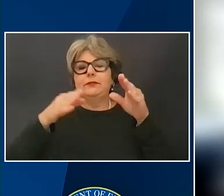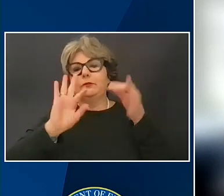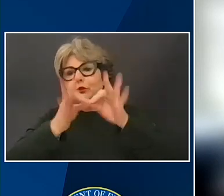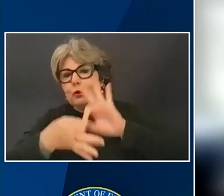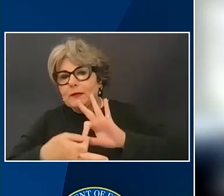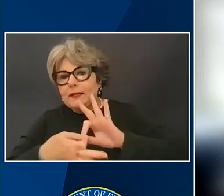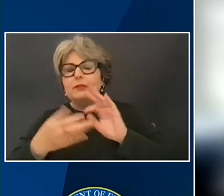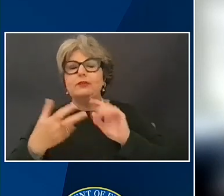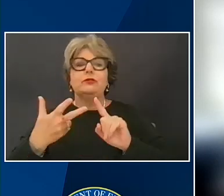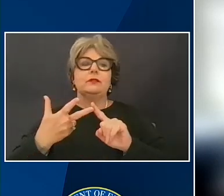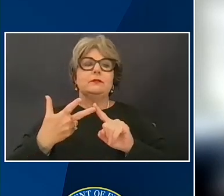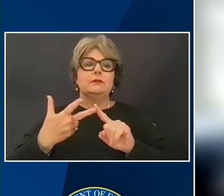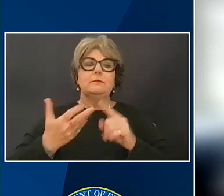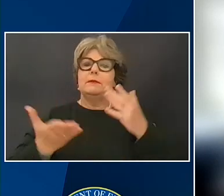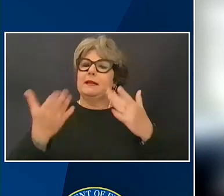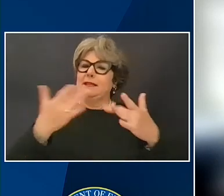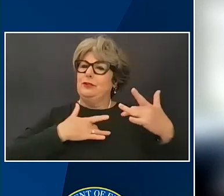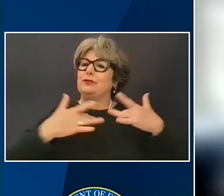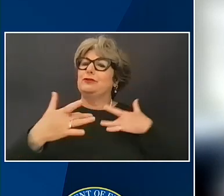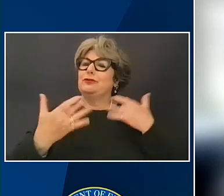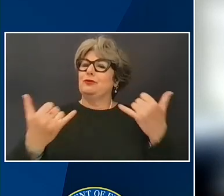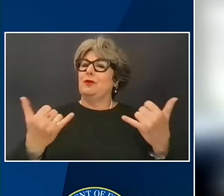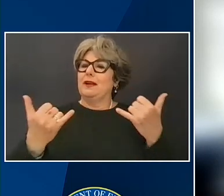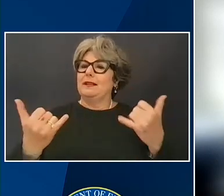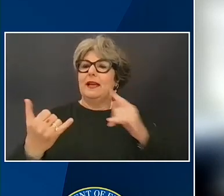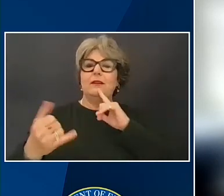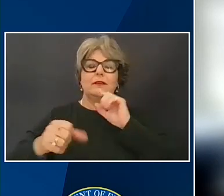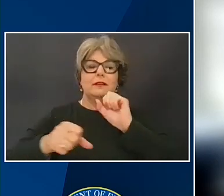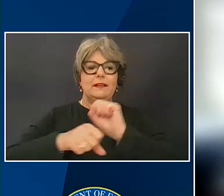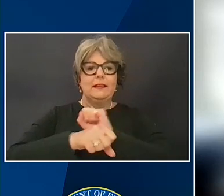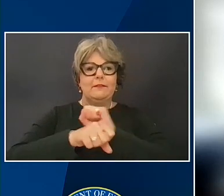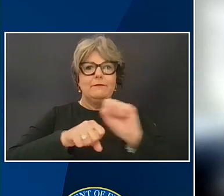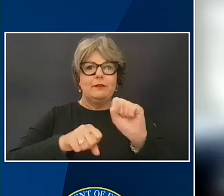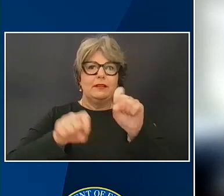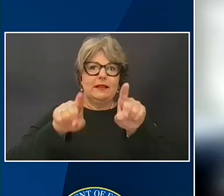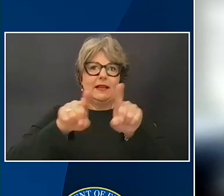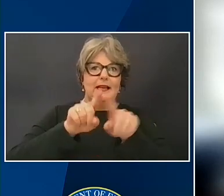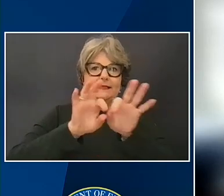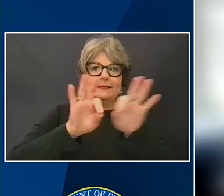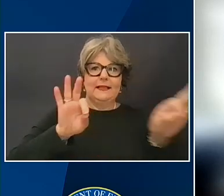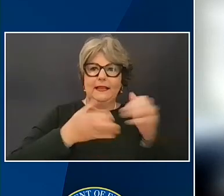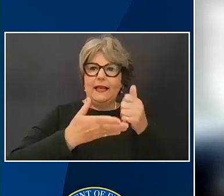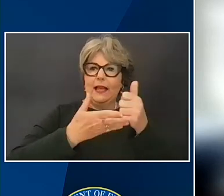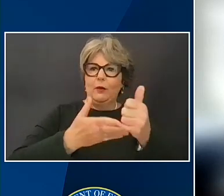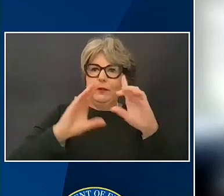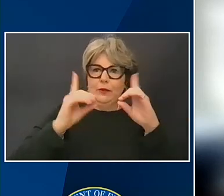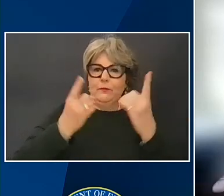have some concerns about whether or not it's really as stated, helping the Department meet its intent, if the intent